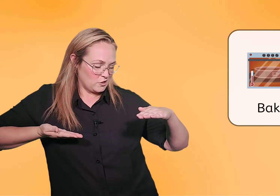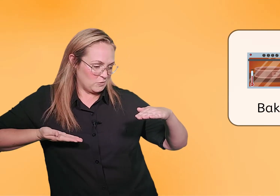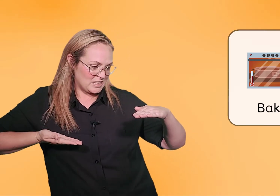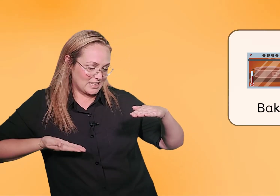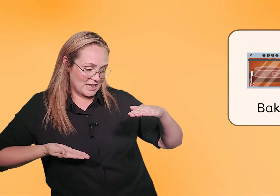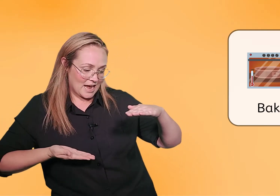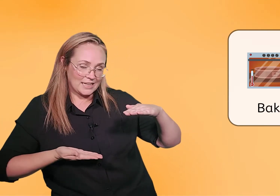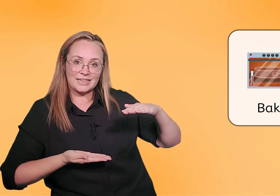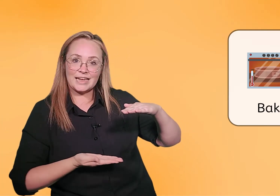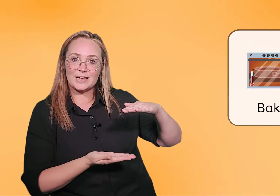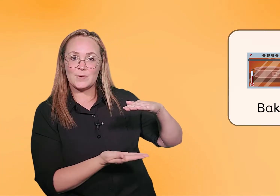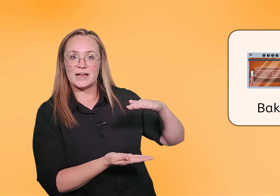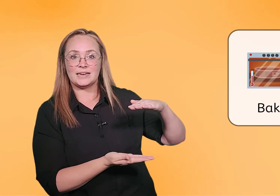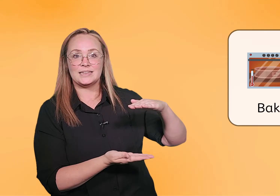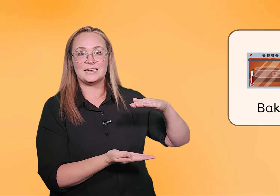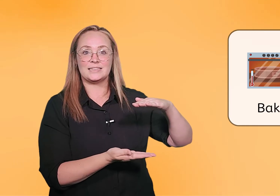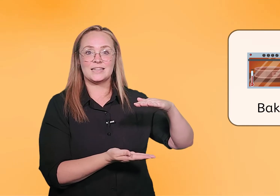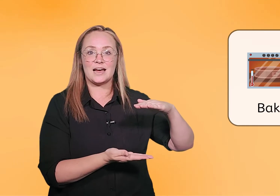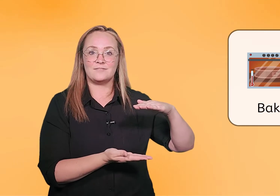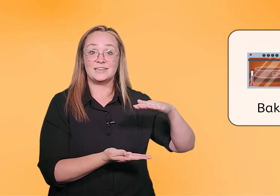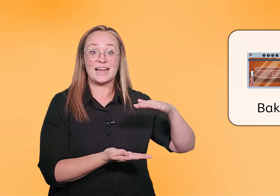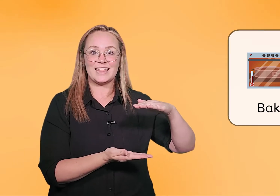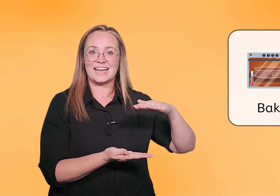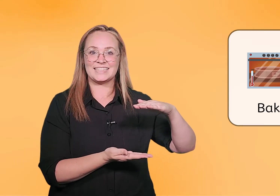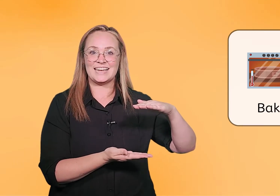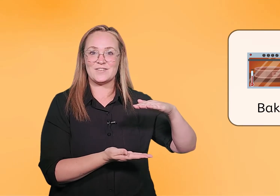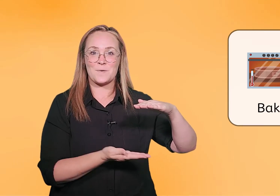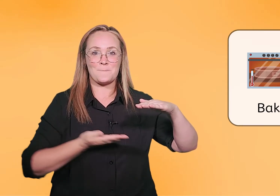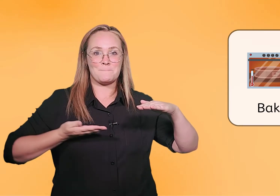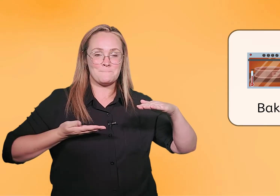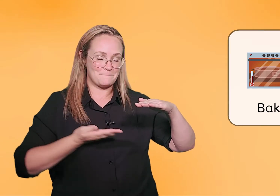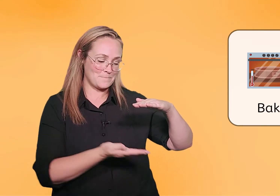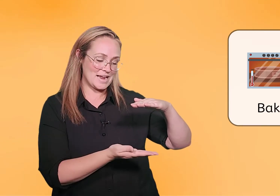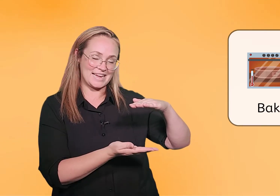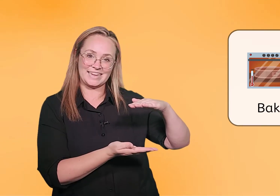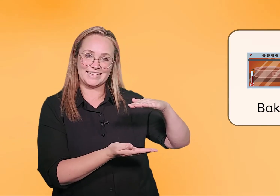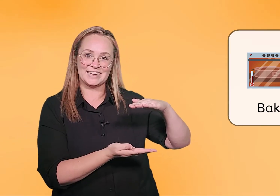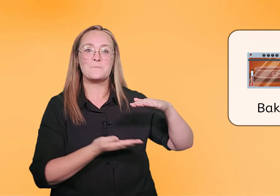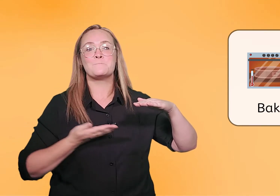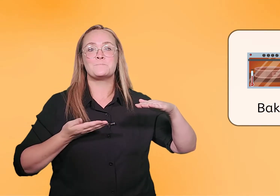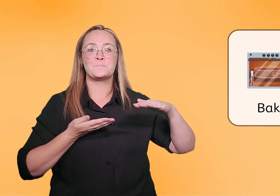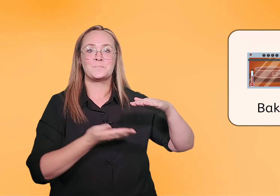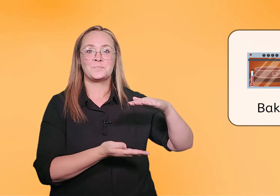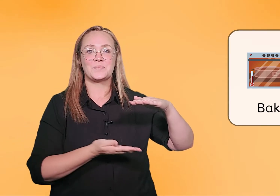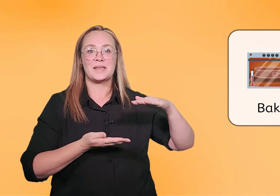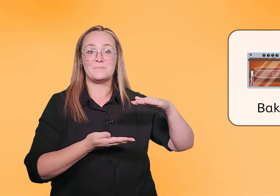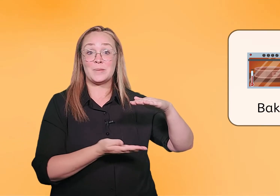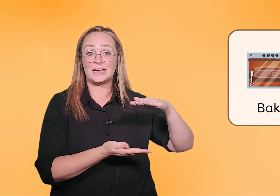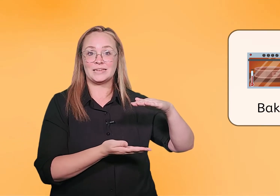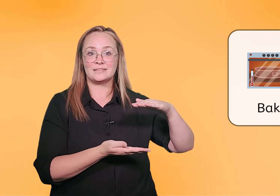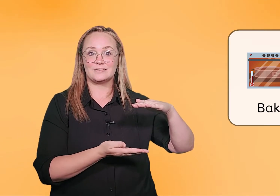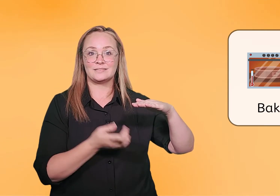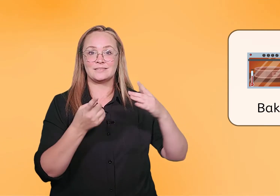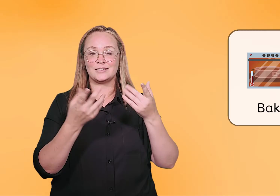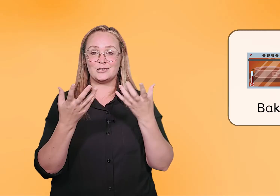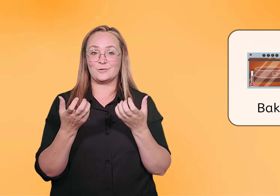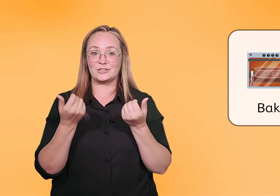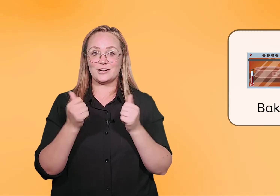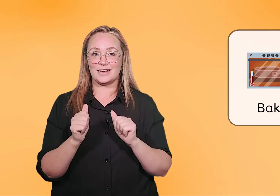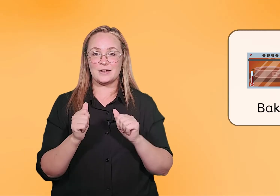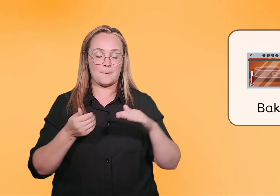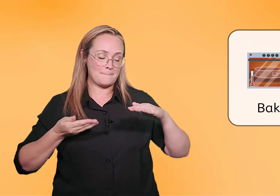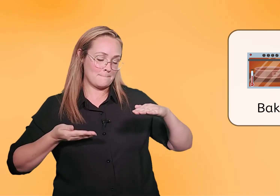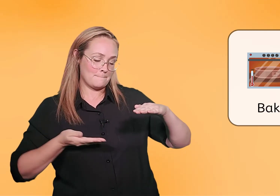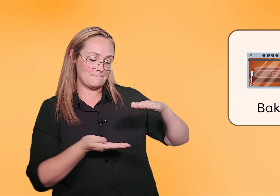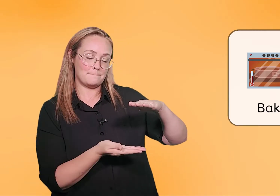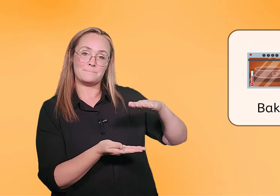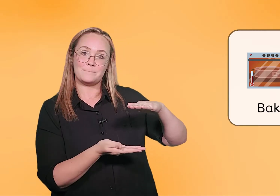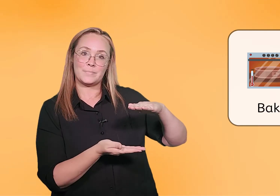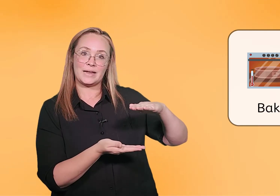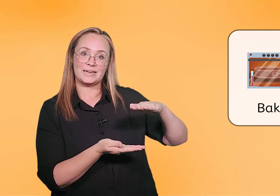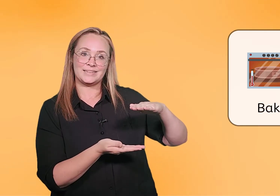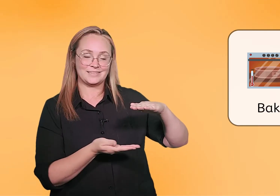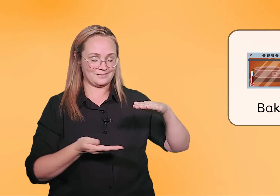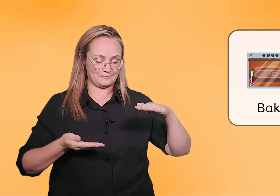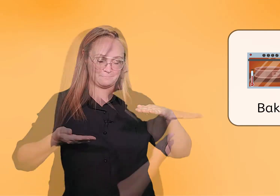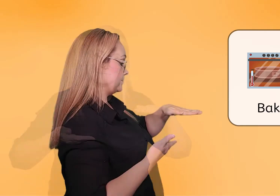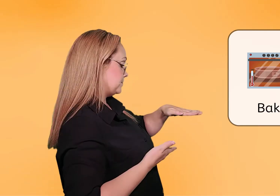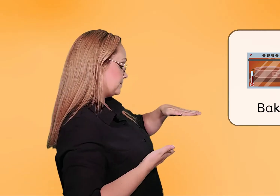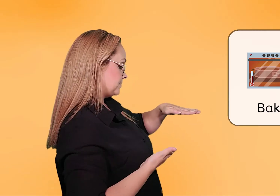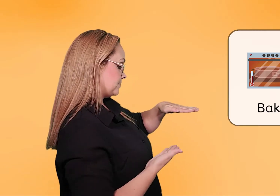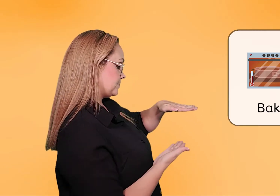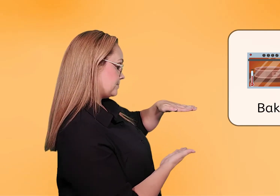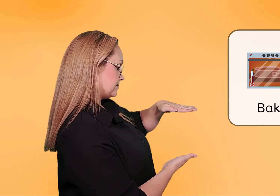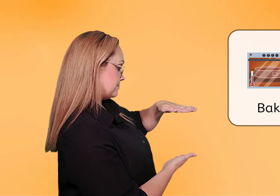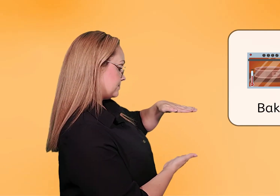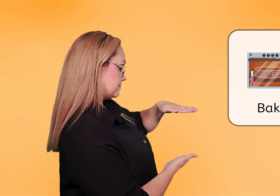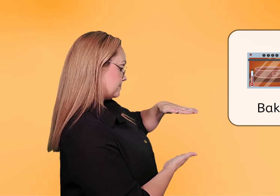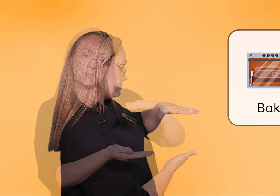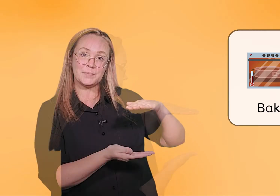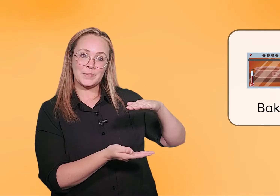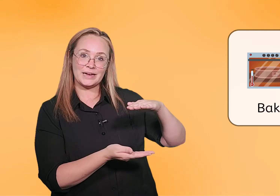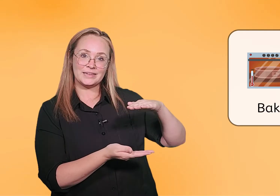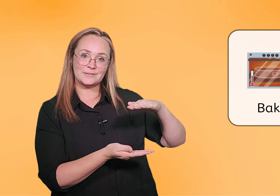You slide the cake pan into the oven, and that's it. Baking. Bake. Do you want to try? Bake. Bake.